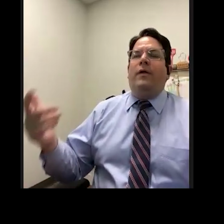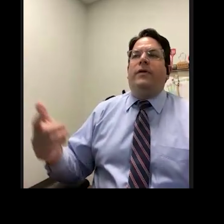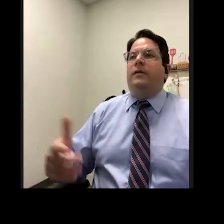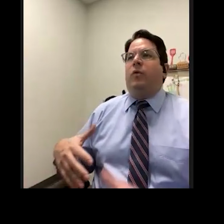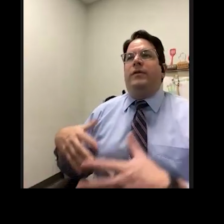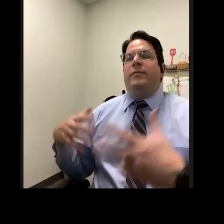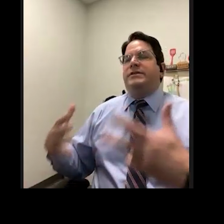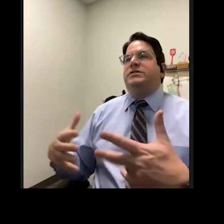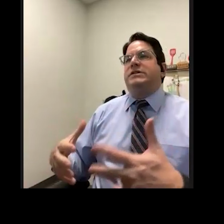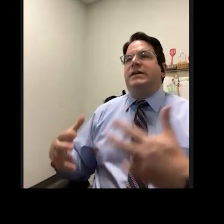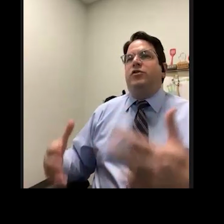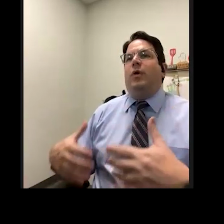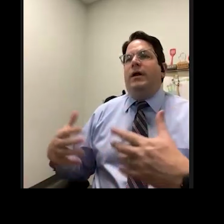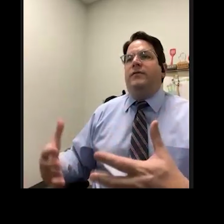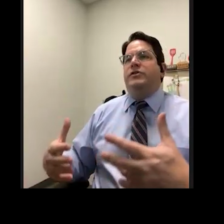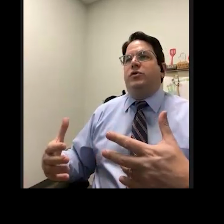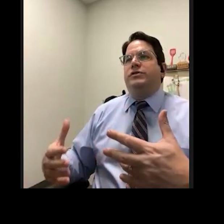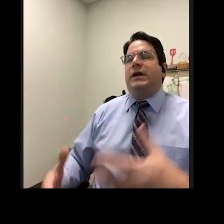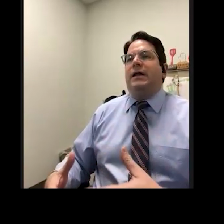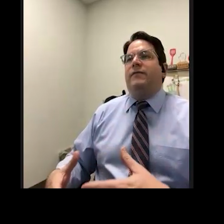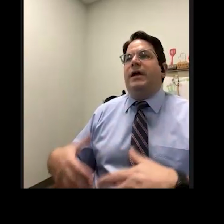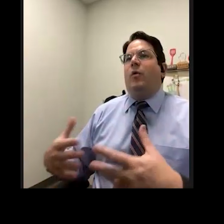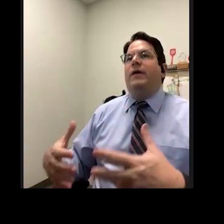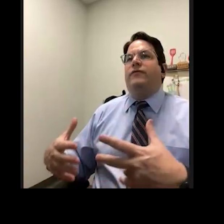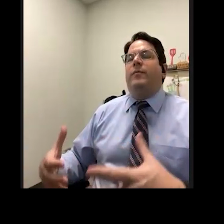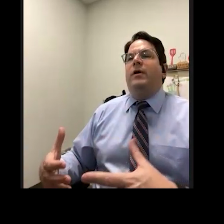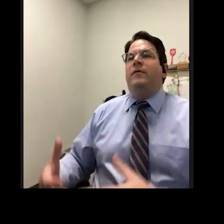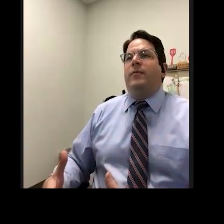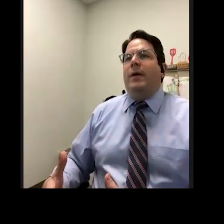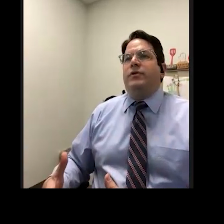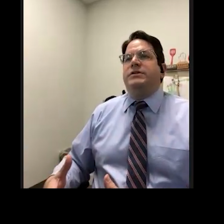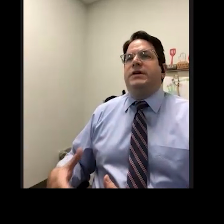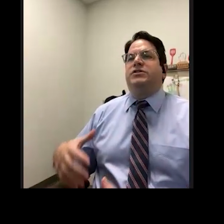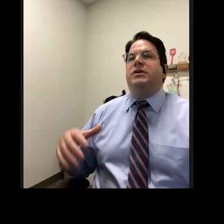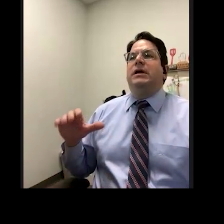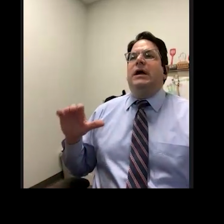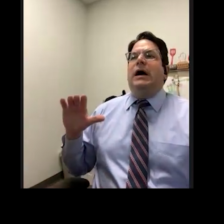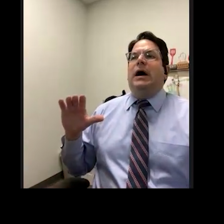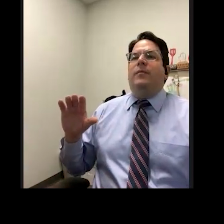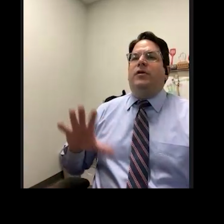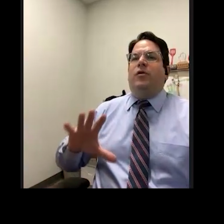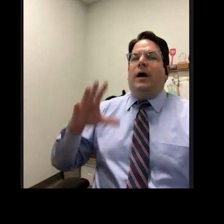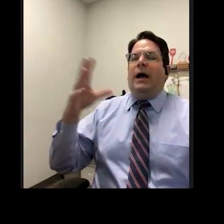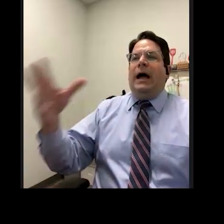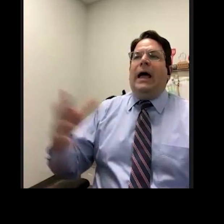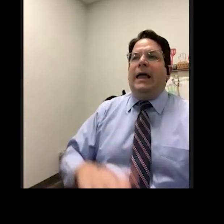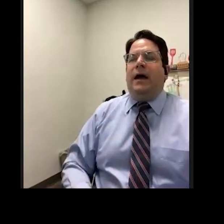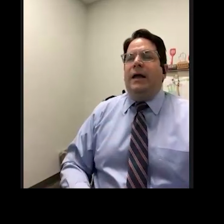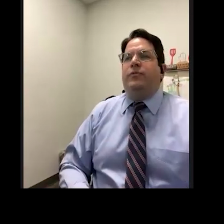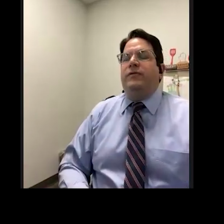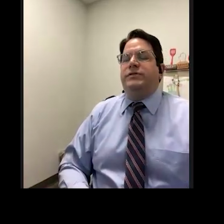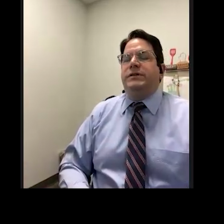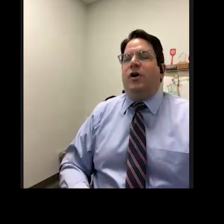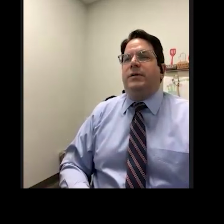One of the messages I do want individuals to take away from my presentation, I had previously